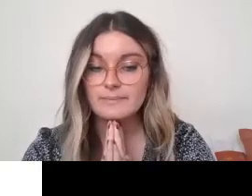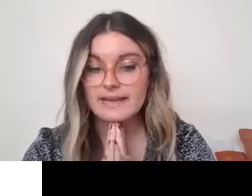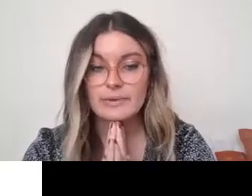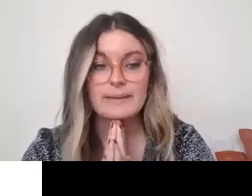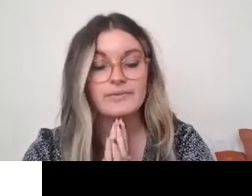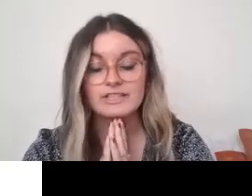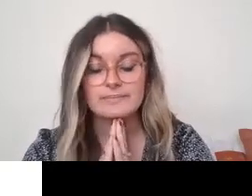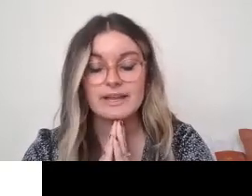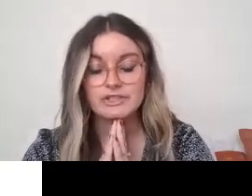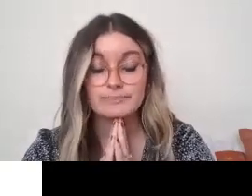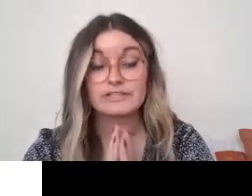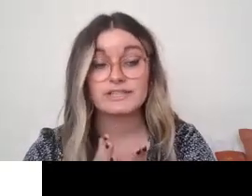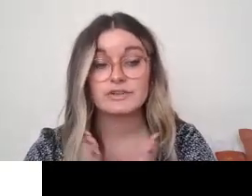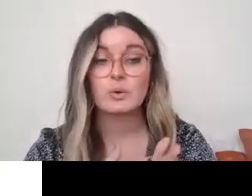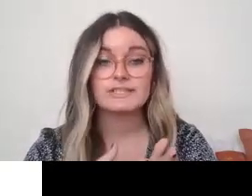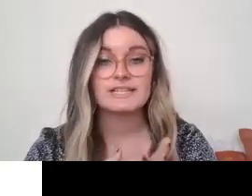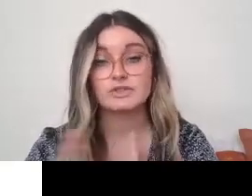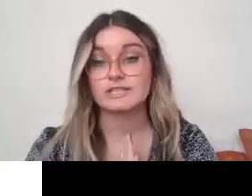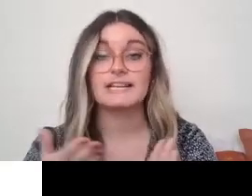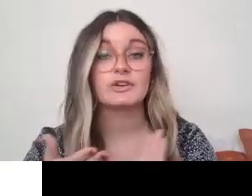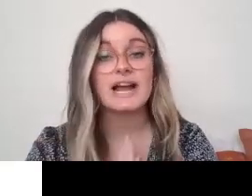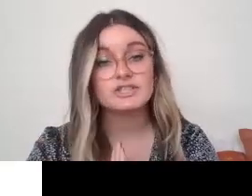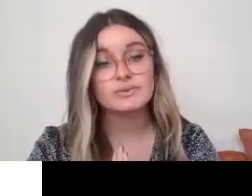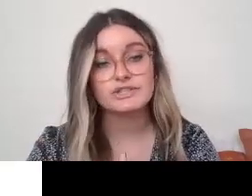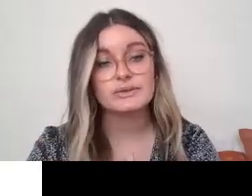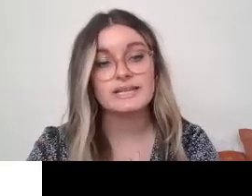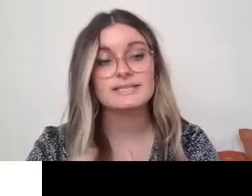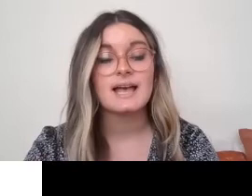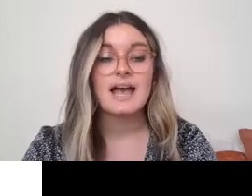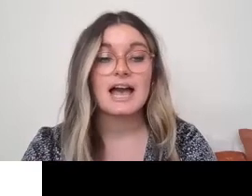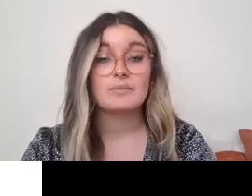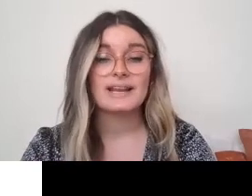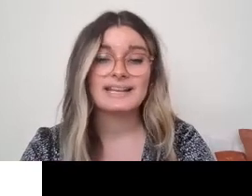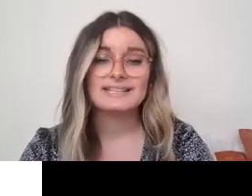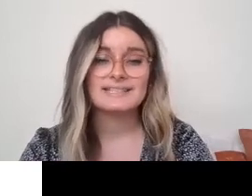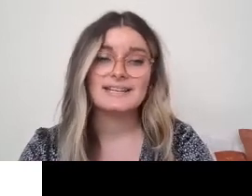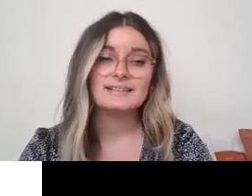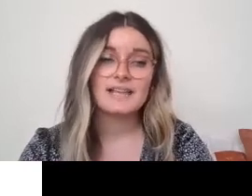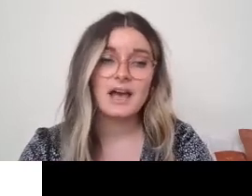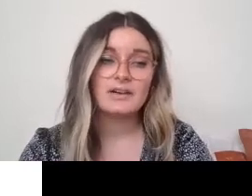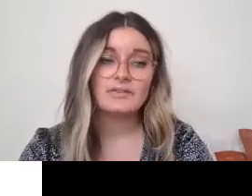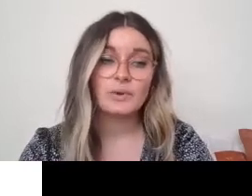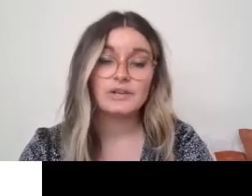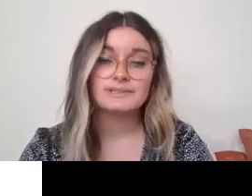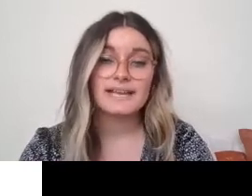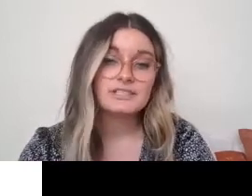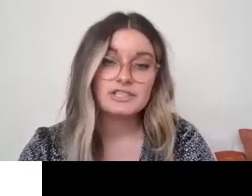prevention measures in their courses or just in interactions with students or any ideas of what you would like to do?